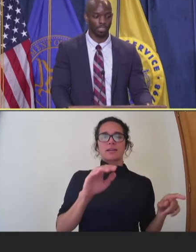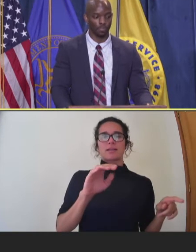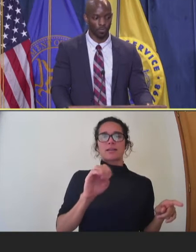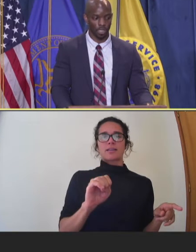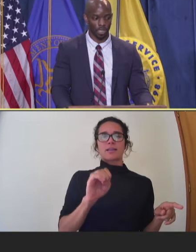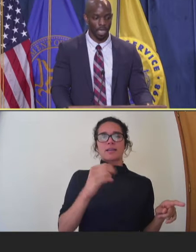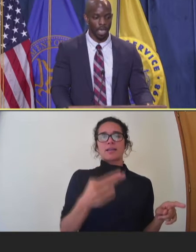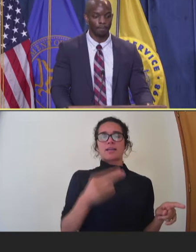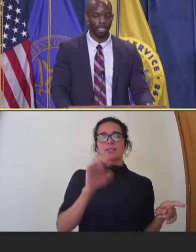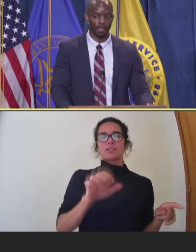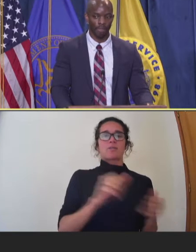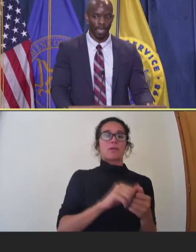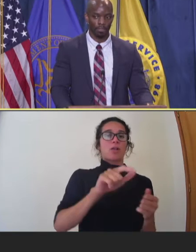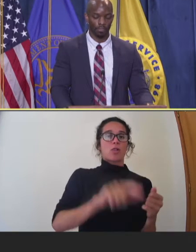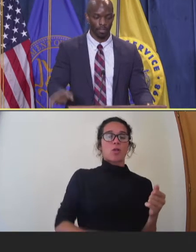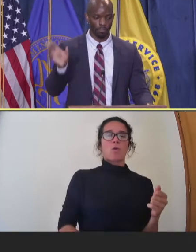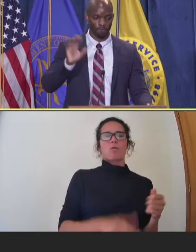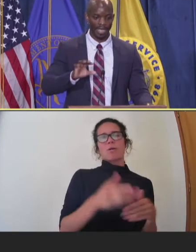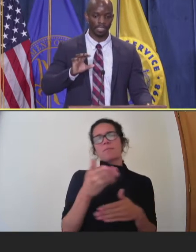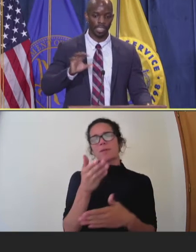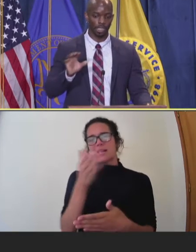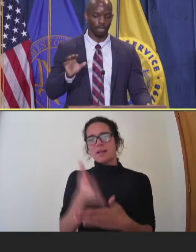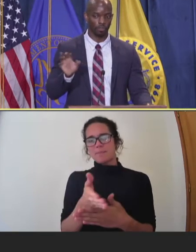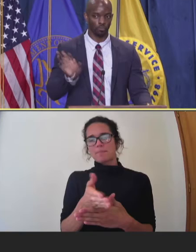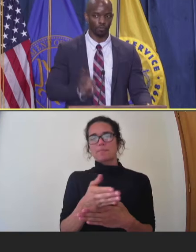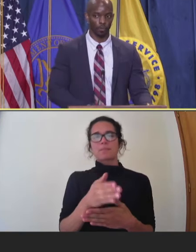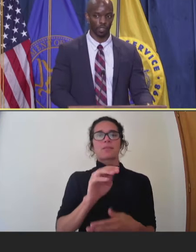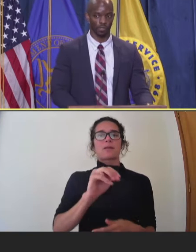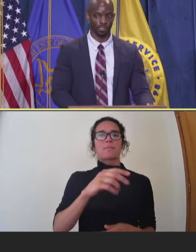immunity. Meaning that they that their vaccination coverage for both doses of